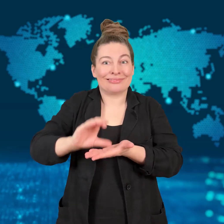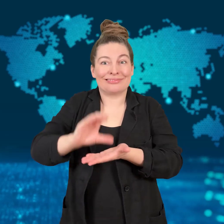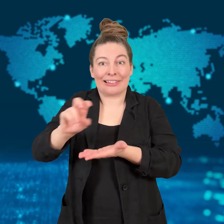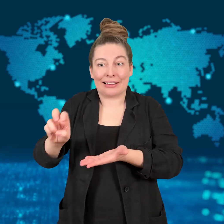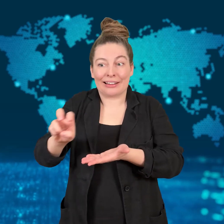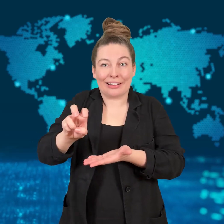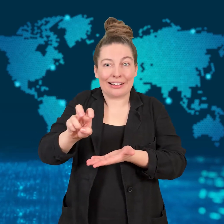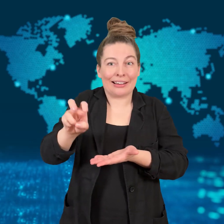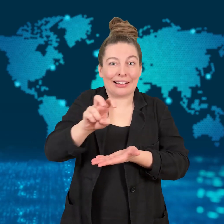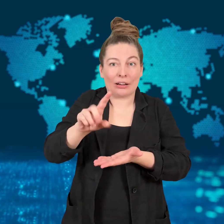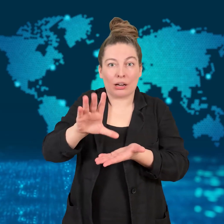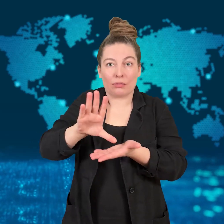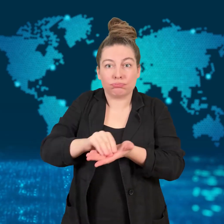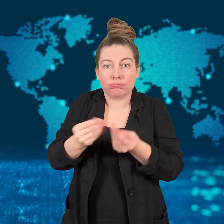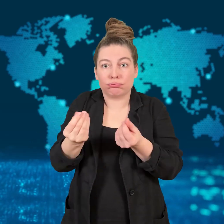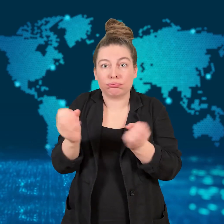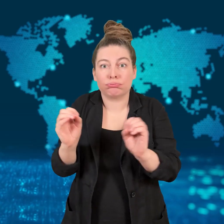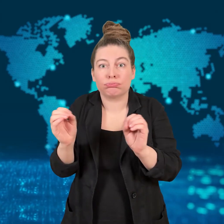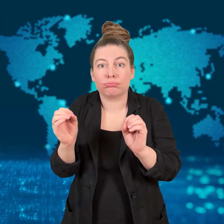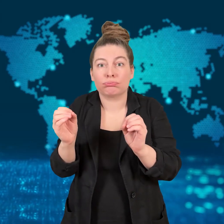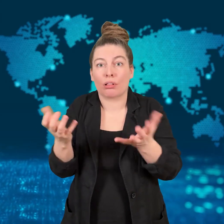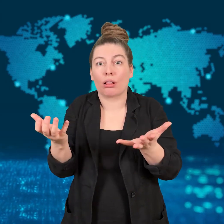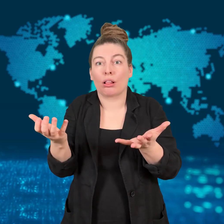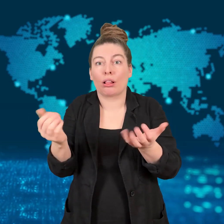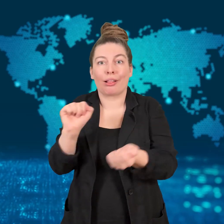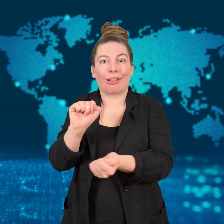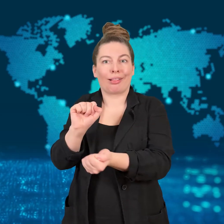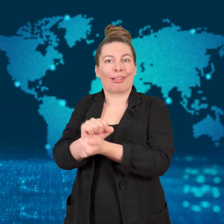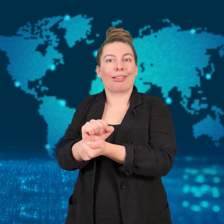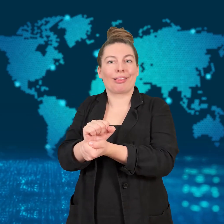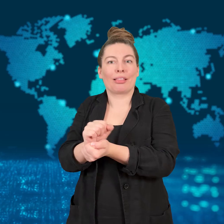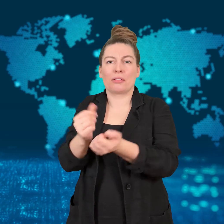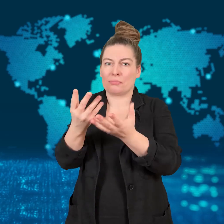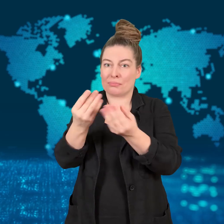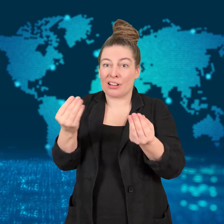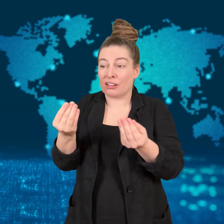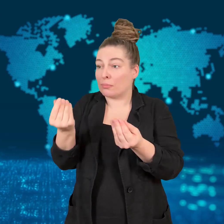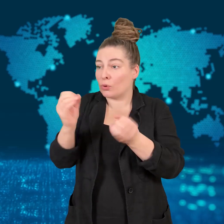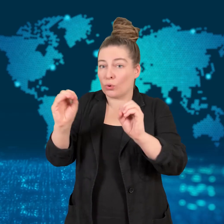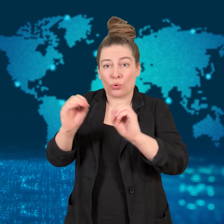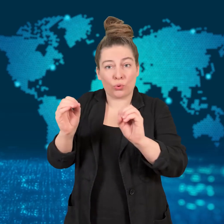Without the money, they are not allowed on traffickers' boats.